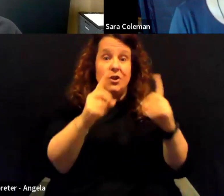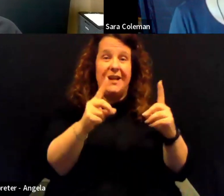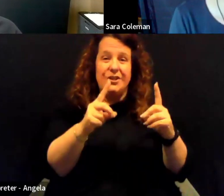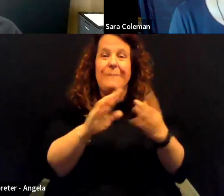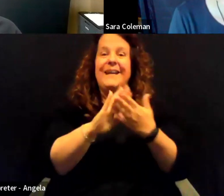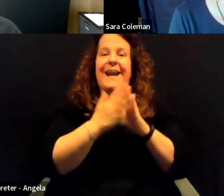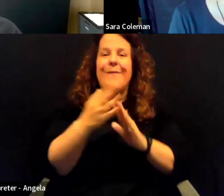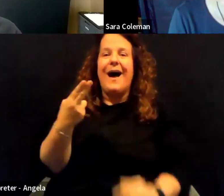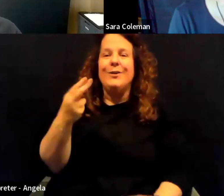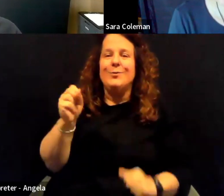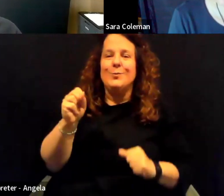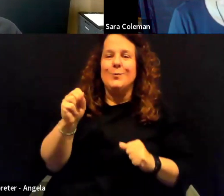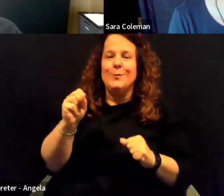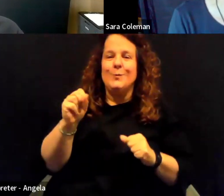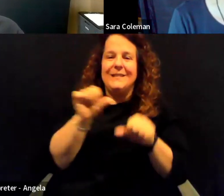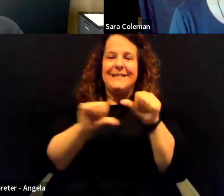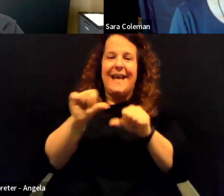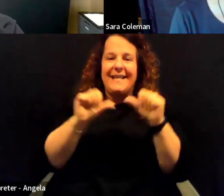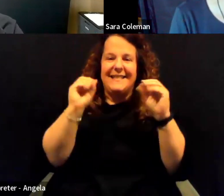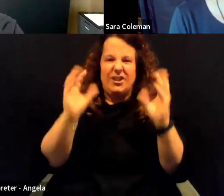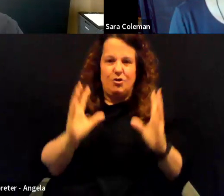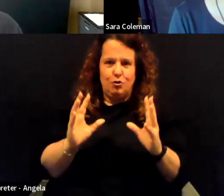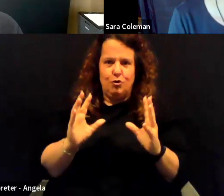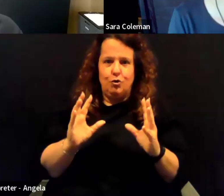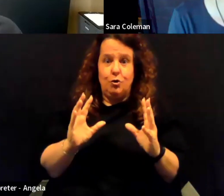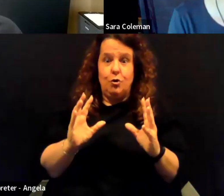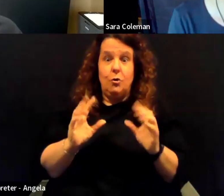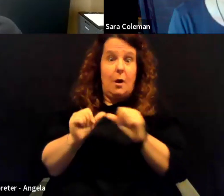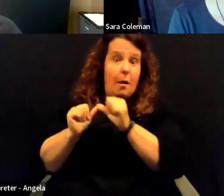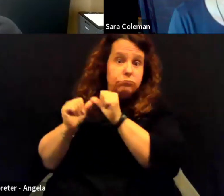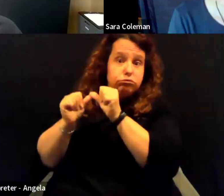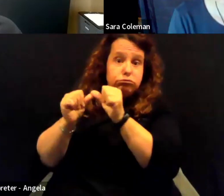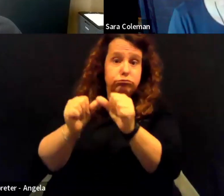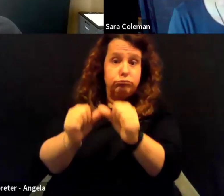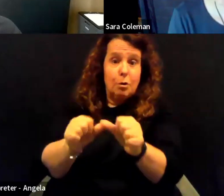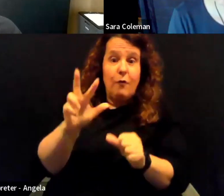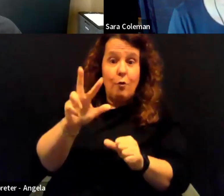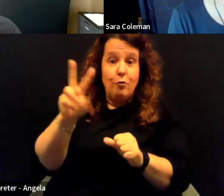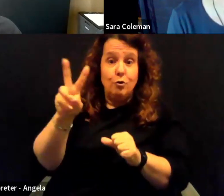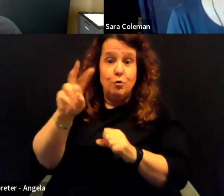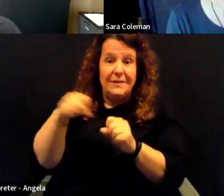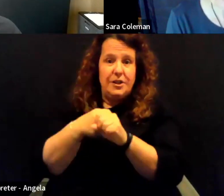teacher and did that work for 32 years. But when I hit my 40s.